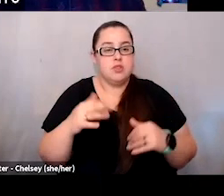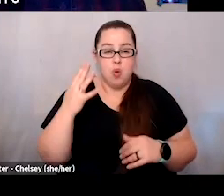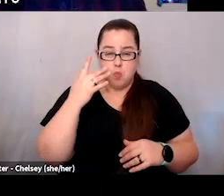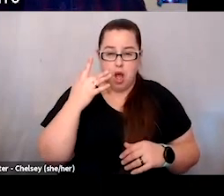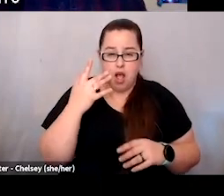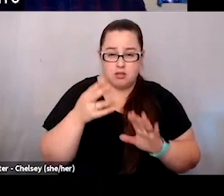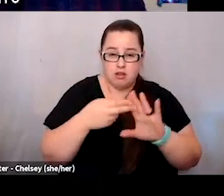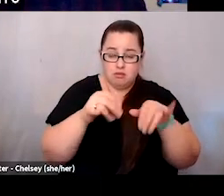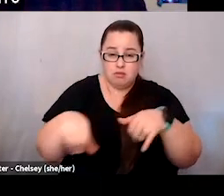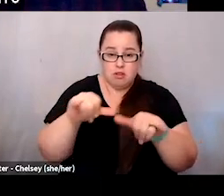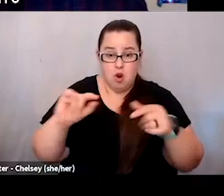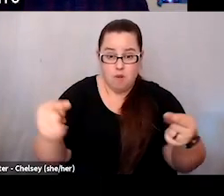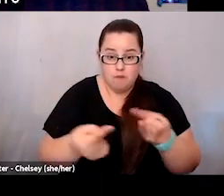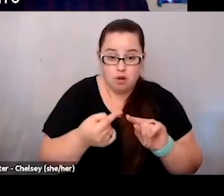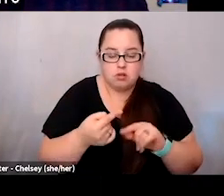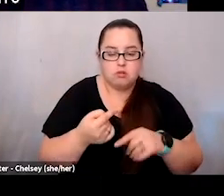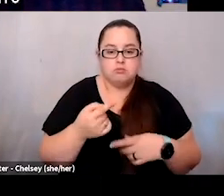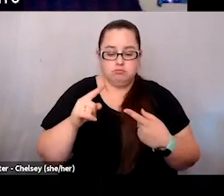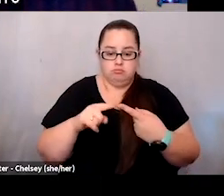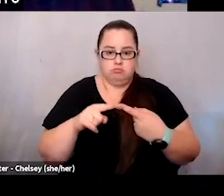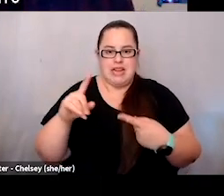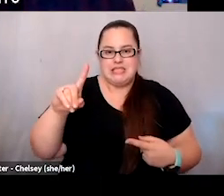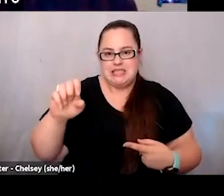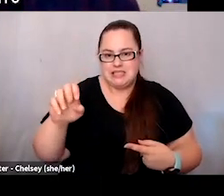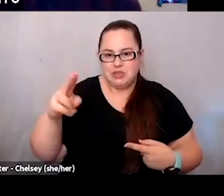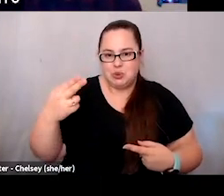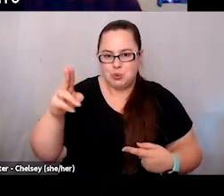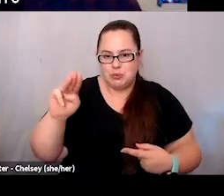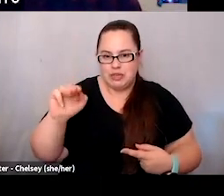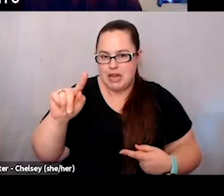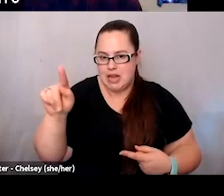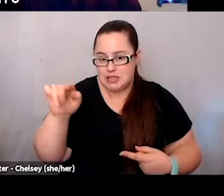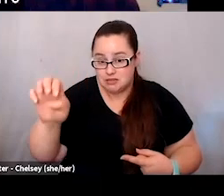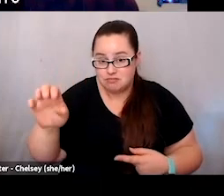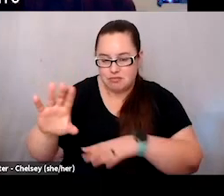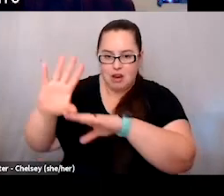in my lifetime. So why are stereotypes of Native Americans harmful? Well they